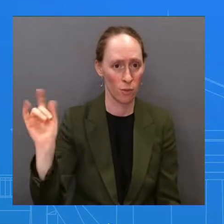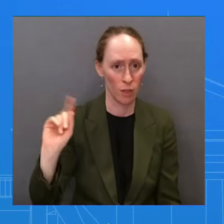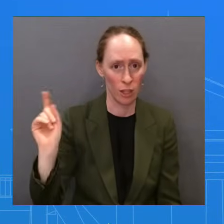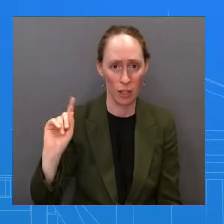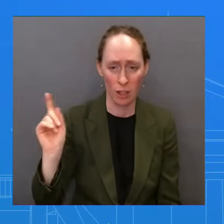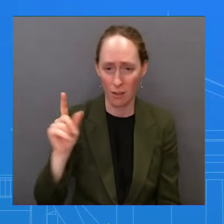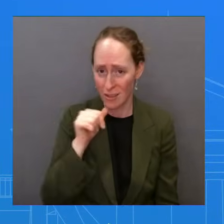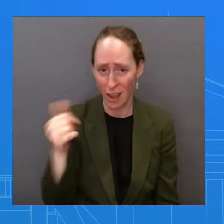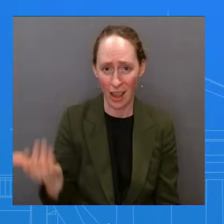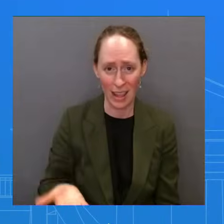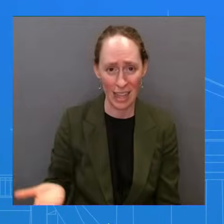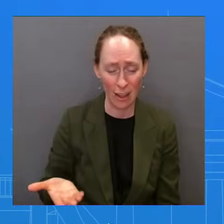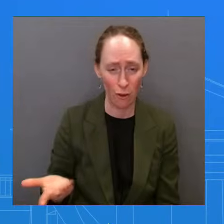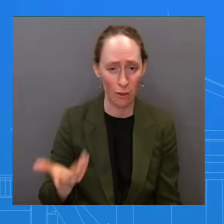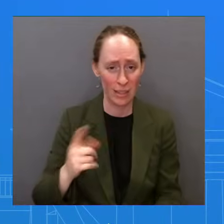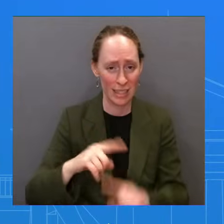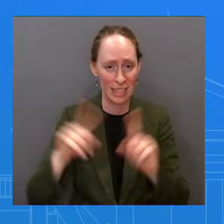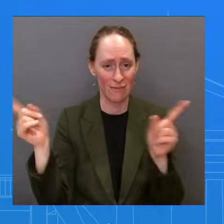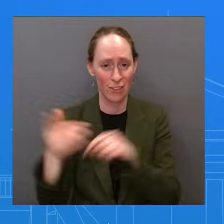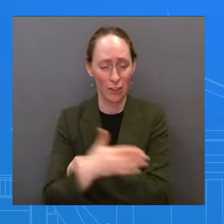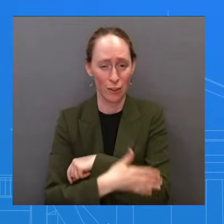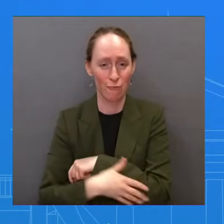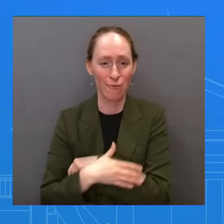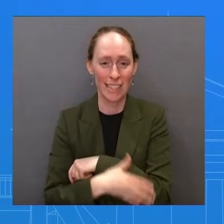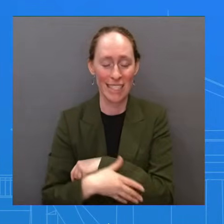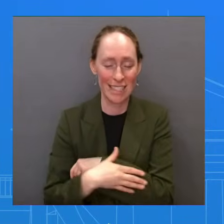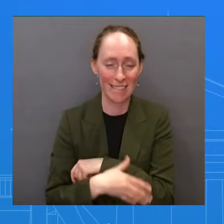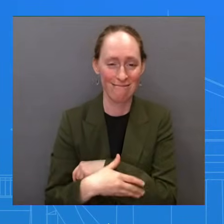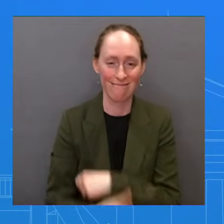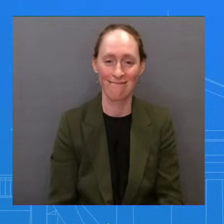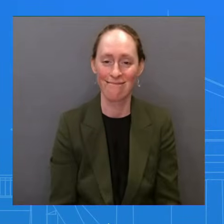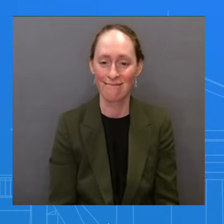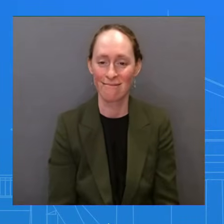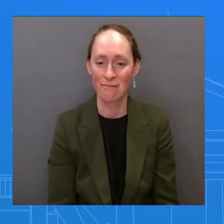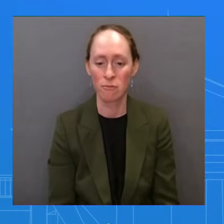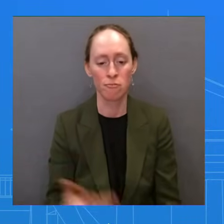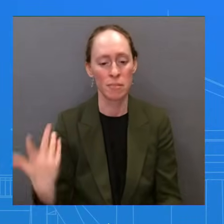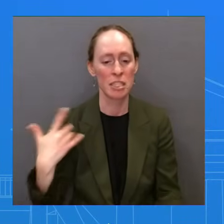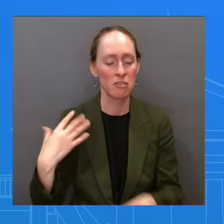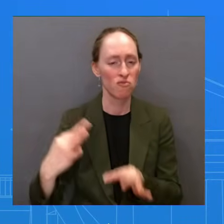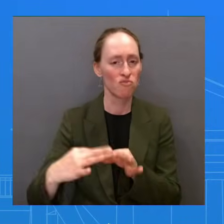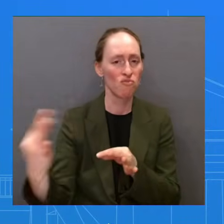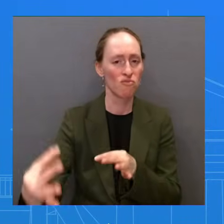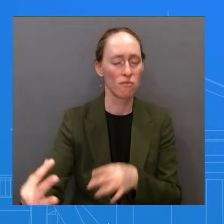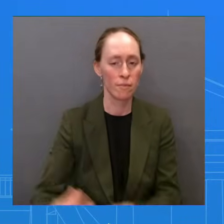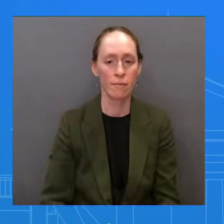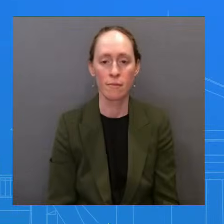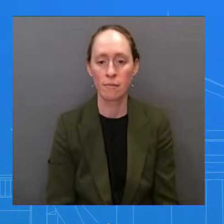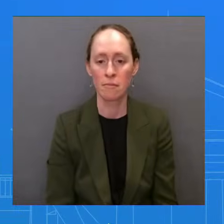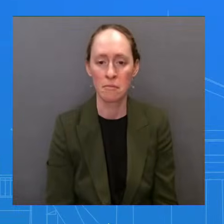So that clearly has pushed this meeting a little further down a couple of days. And we want to make sure we got --